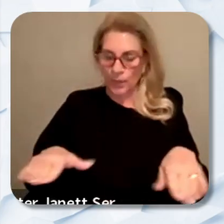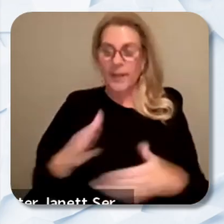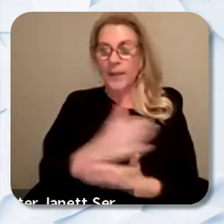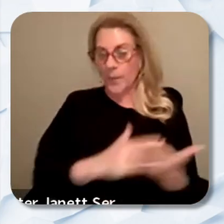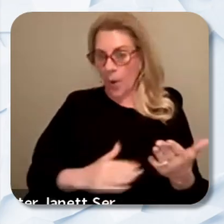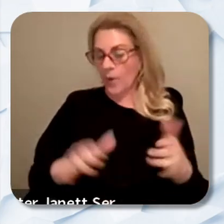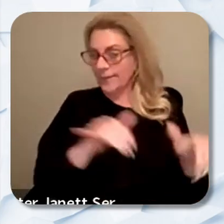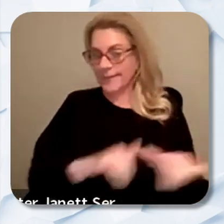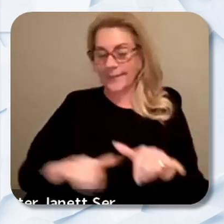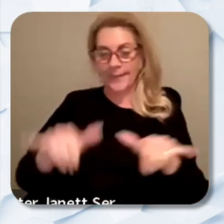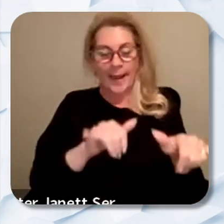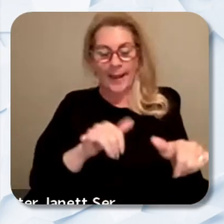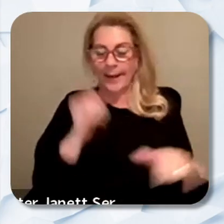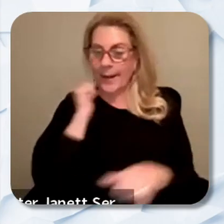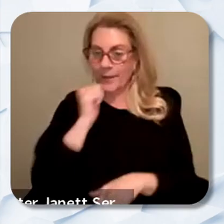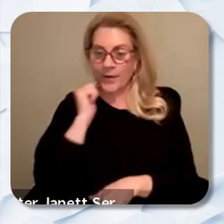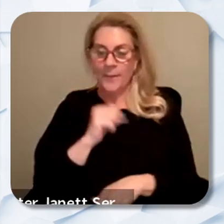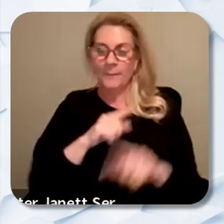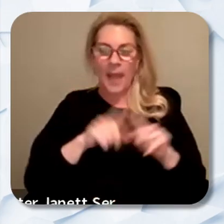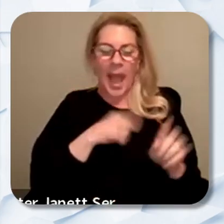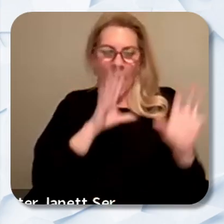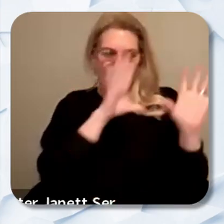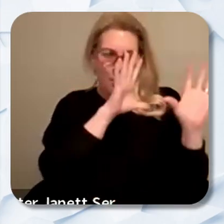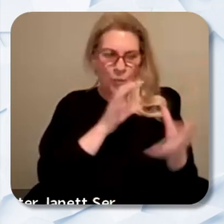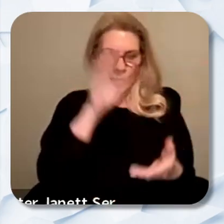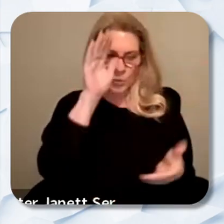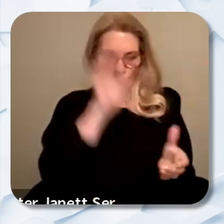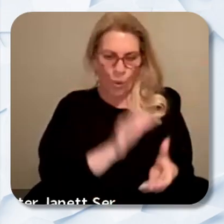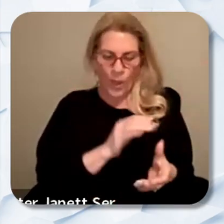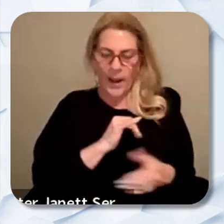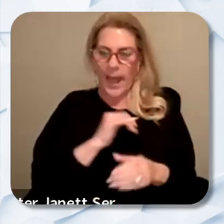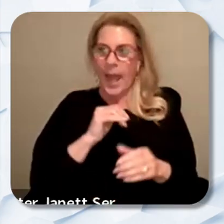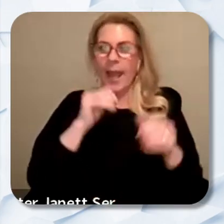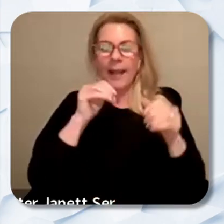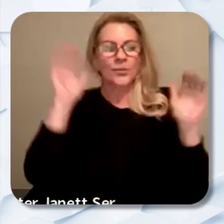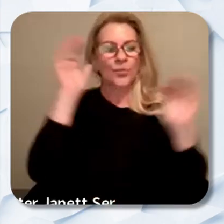And then I broke it down into smaller chunks and put like little mini posters around my classroom